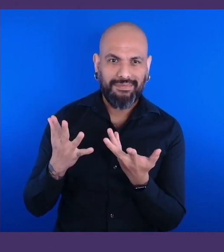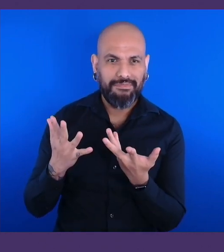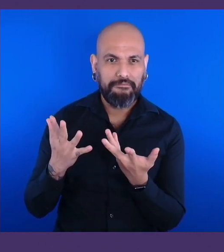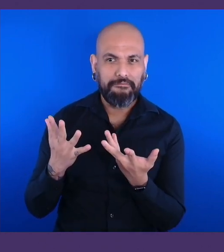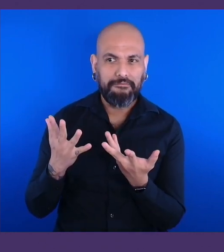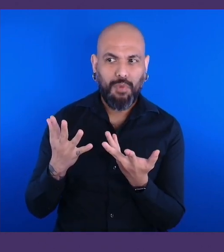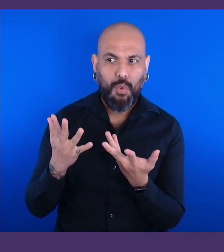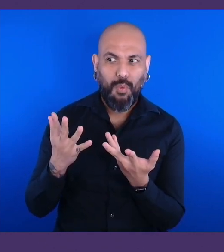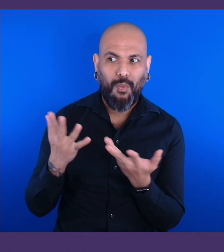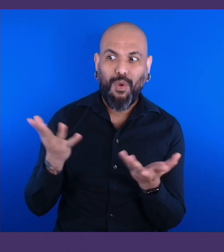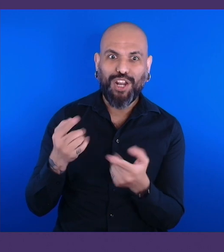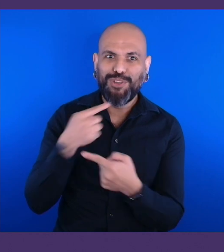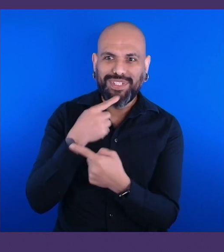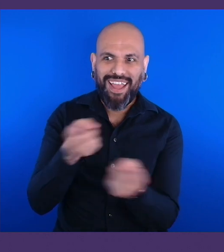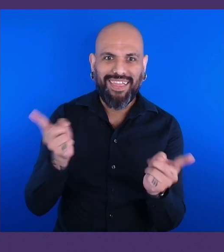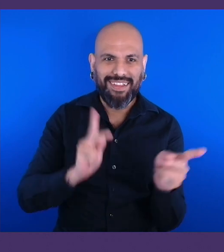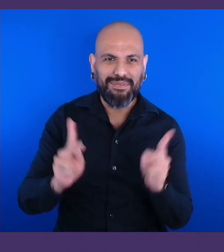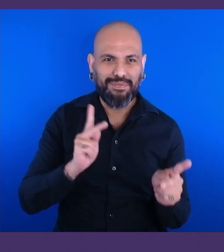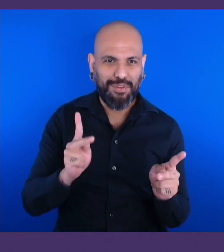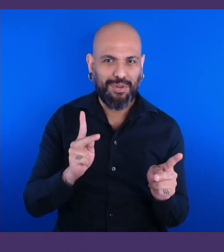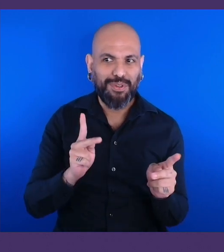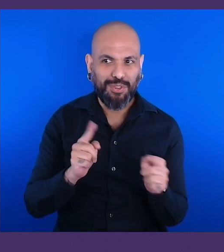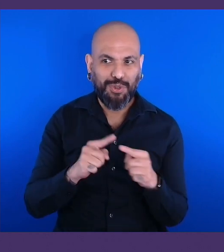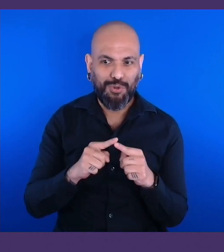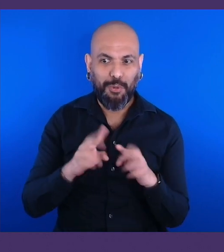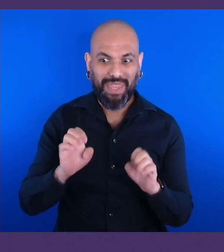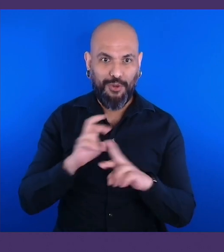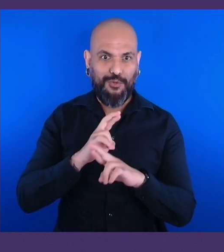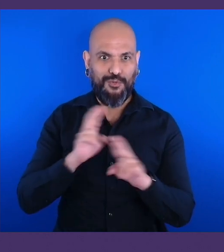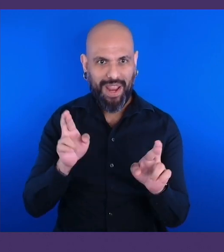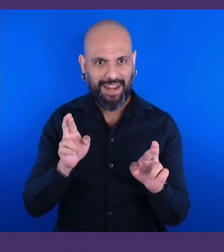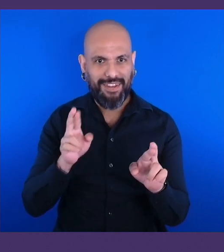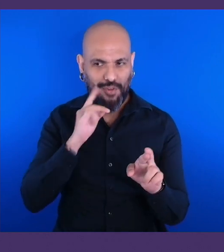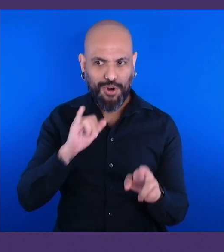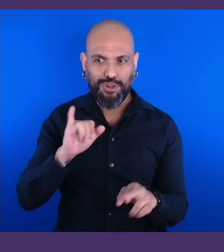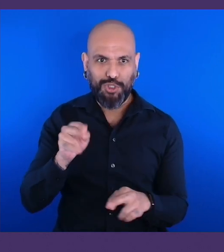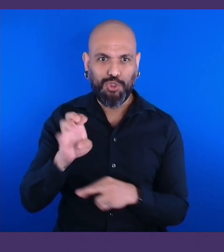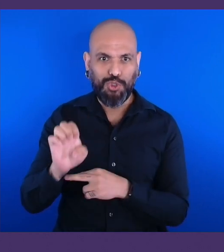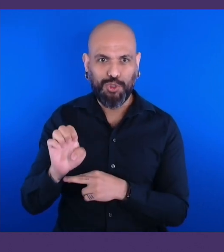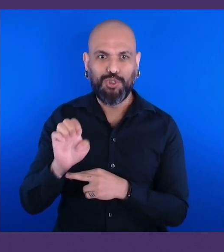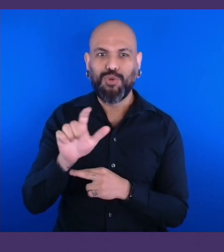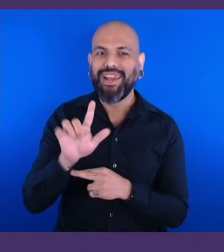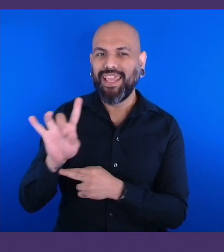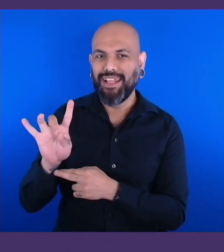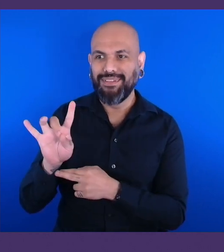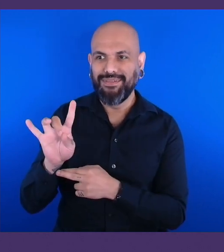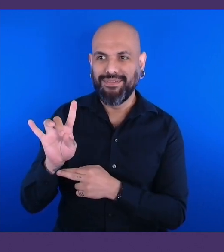with to help them be ready for June 28? Did they get a free pass since harmonization isn't done